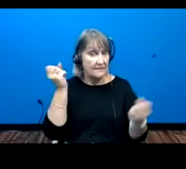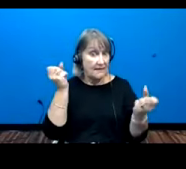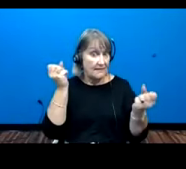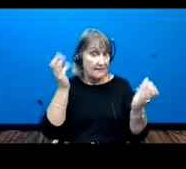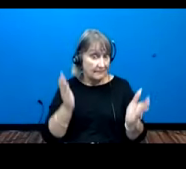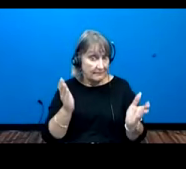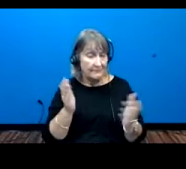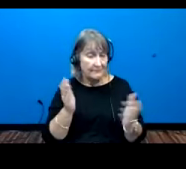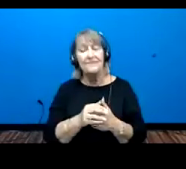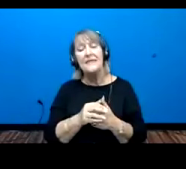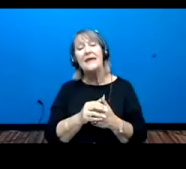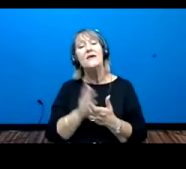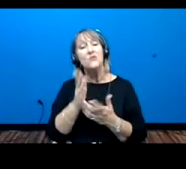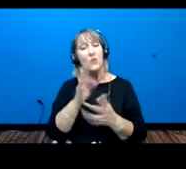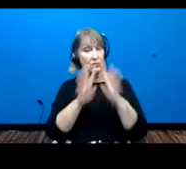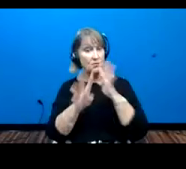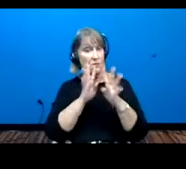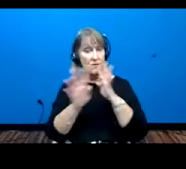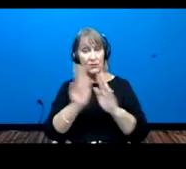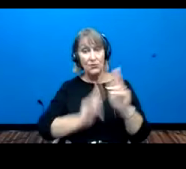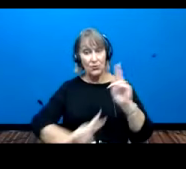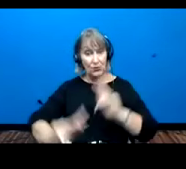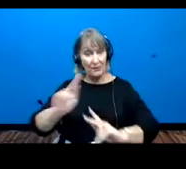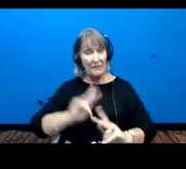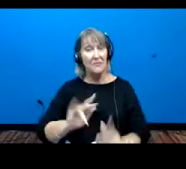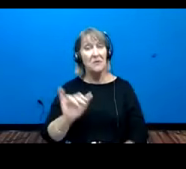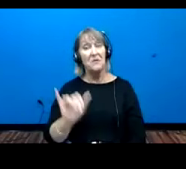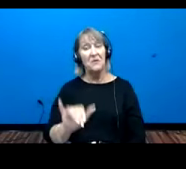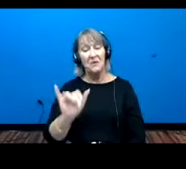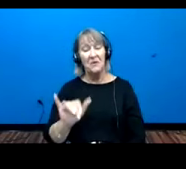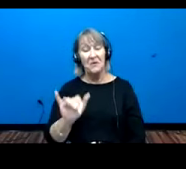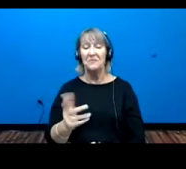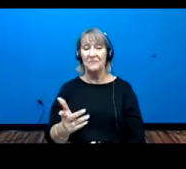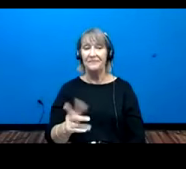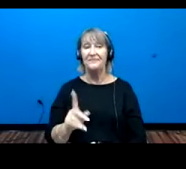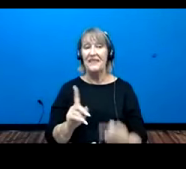from talking to folks within the community. Users have identified strategies for making video